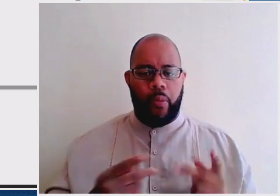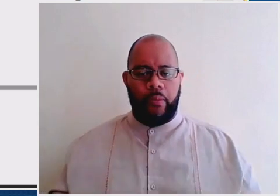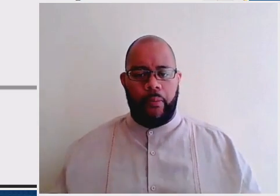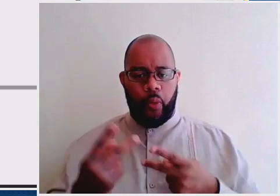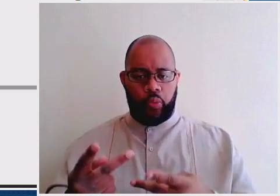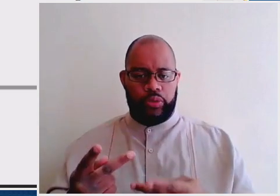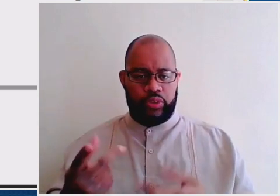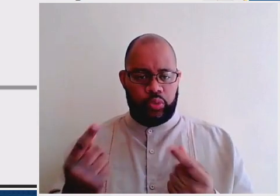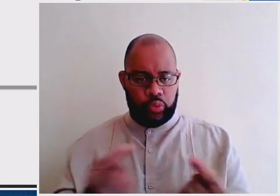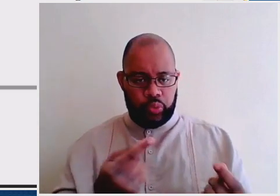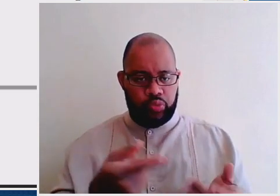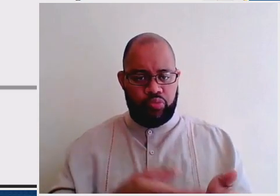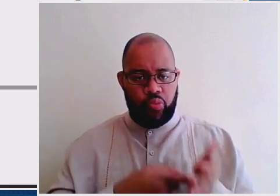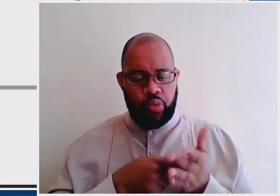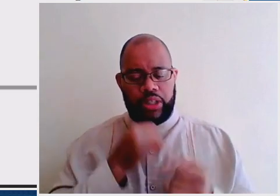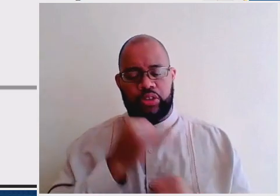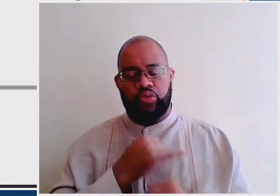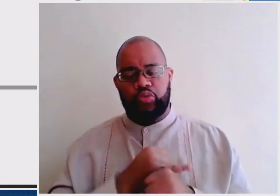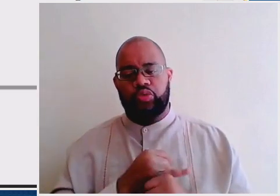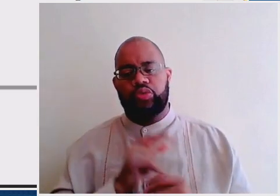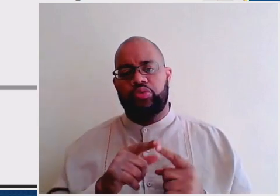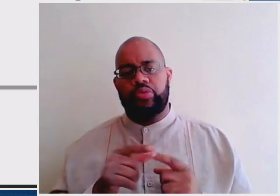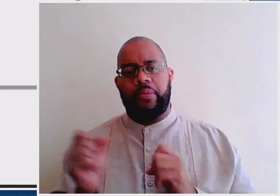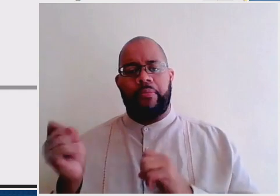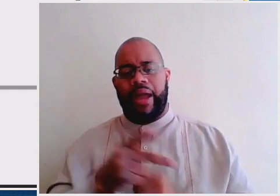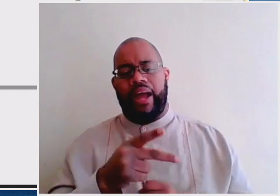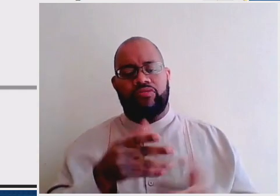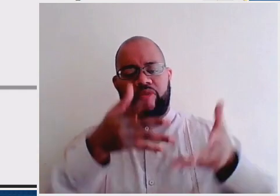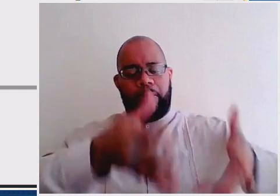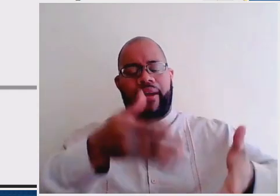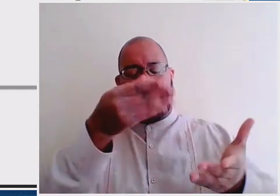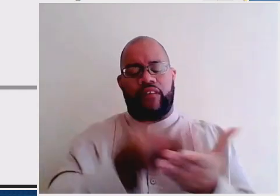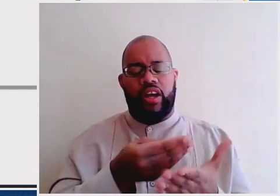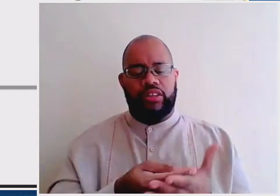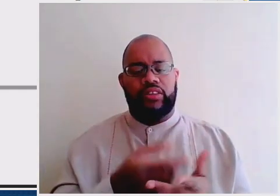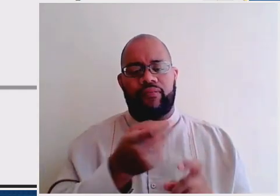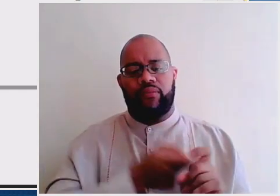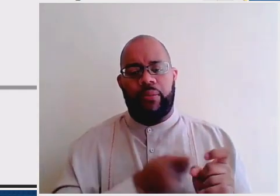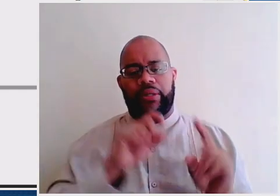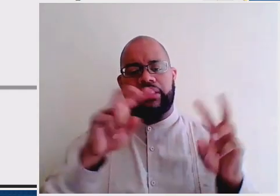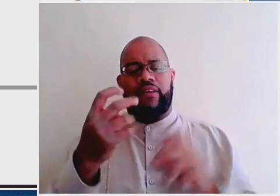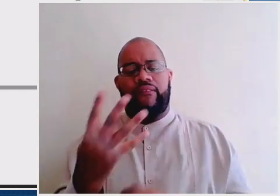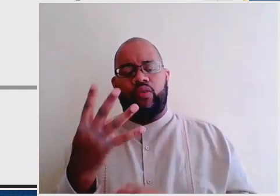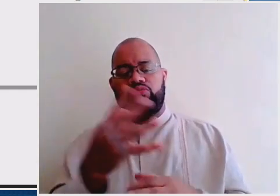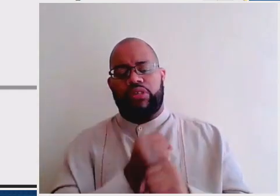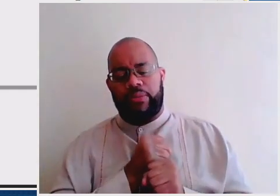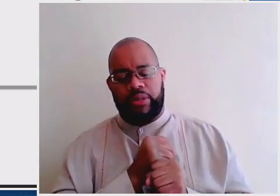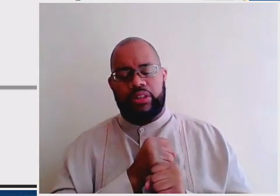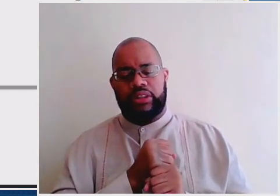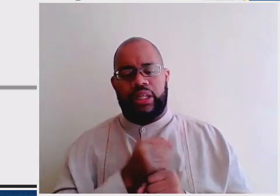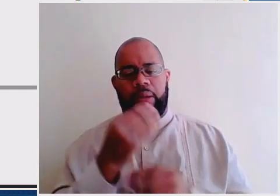require institutions to return the remaining funds from Title IV recipients meal plan accounts to students instead of